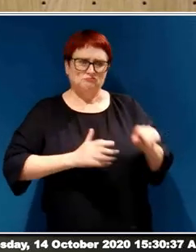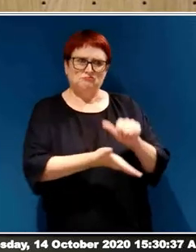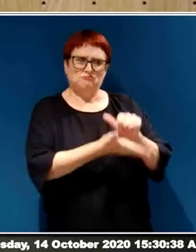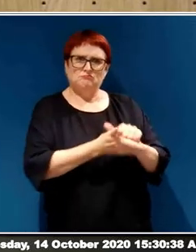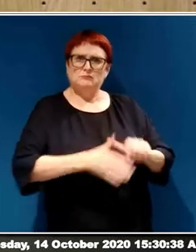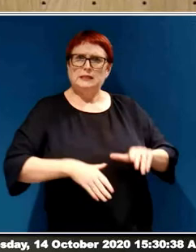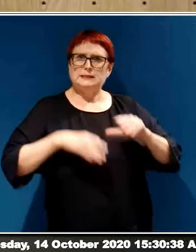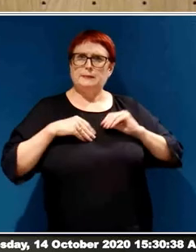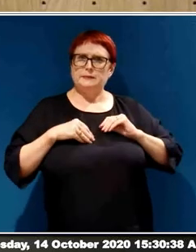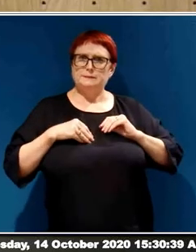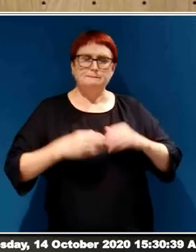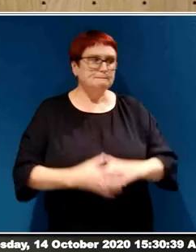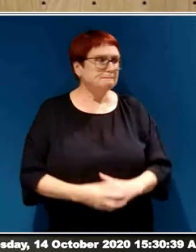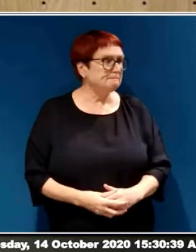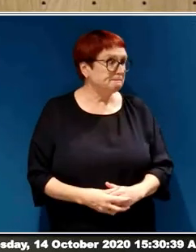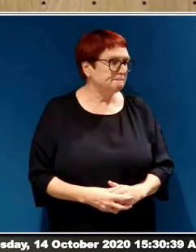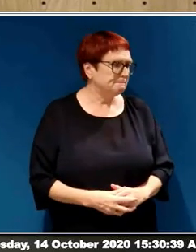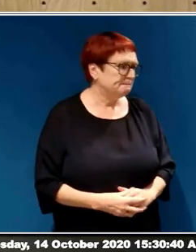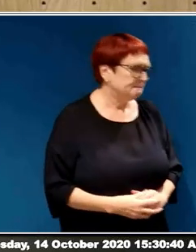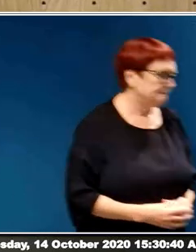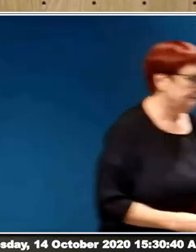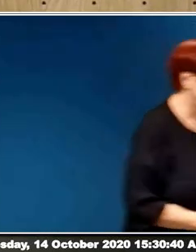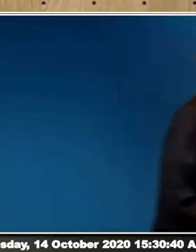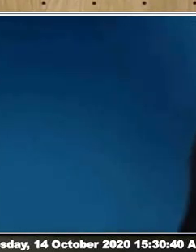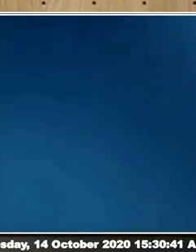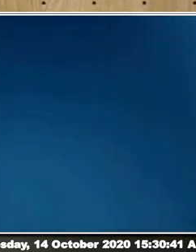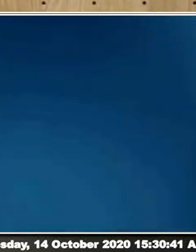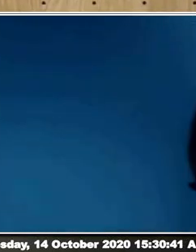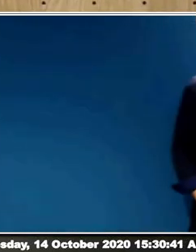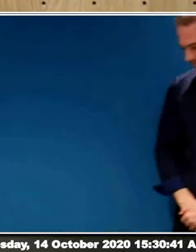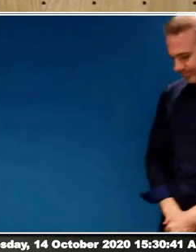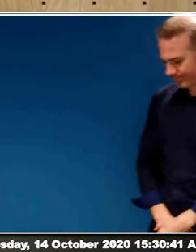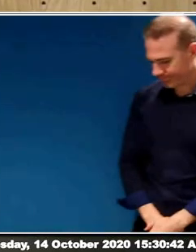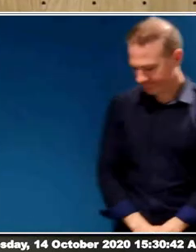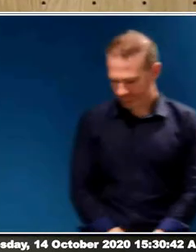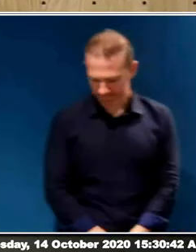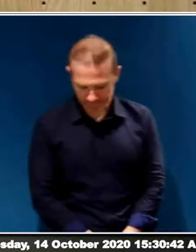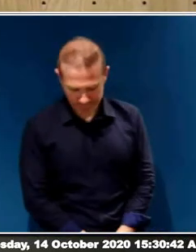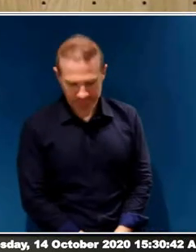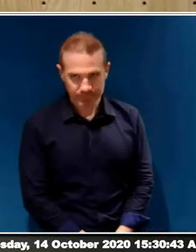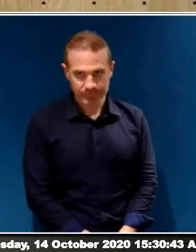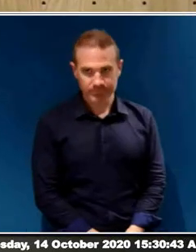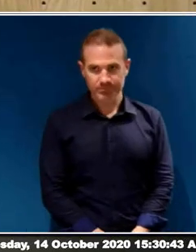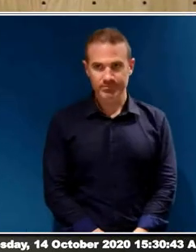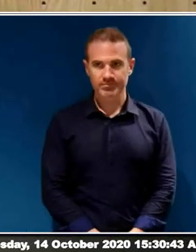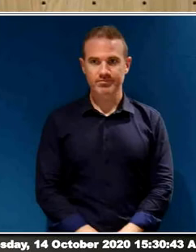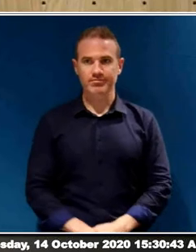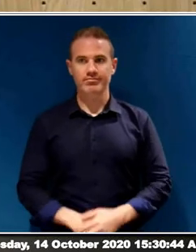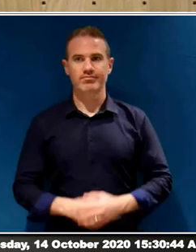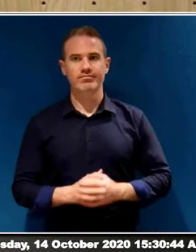And they will be using research-informed approaches that work when we respond to behaviour.